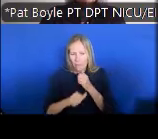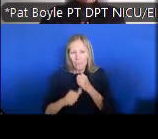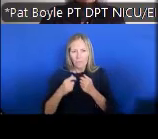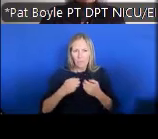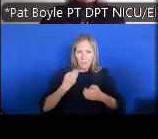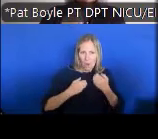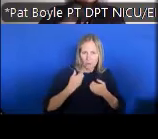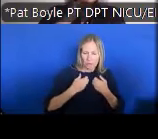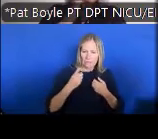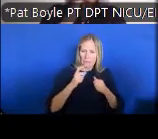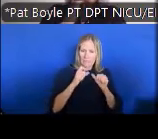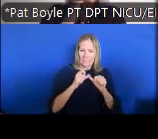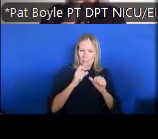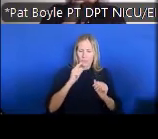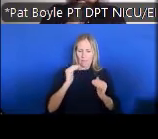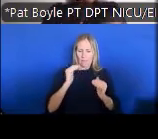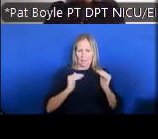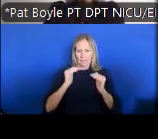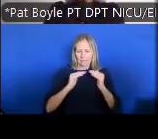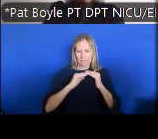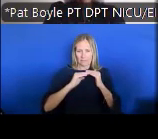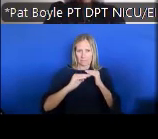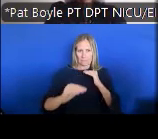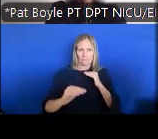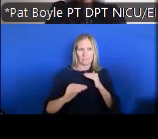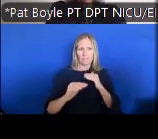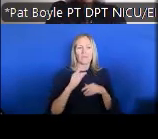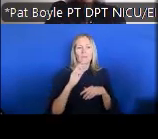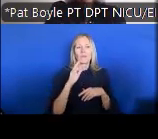in balance. So modulation difficulties with interoception